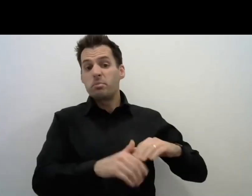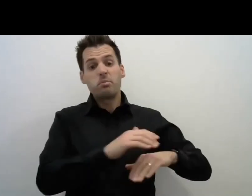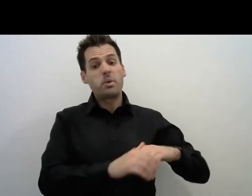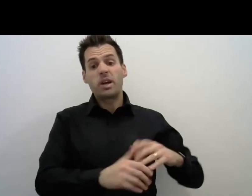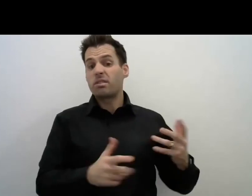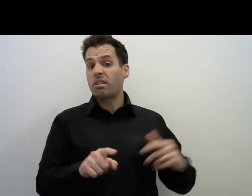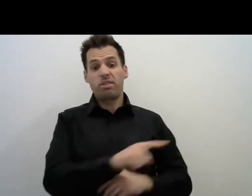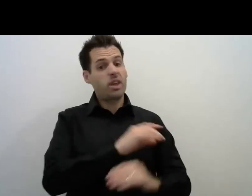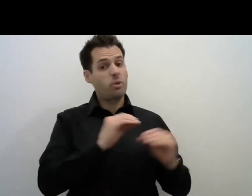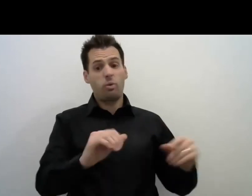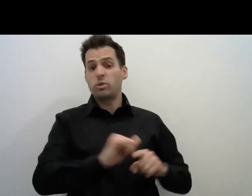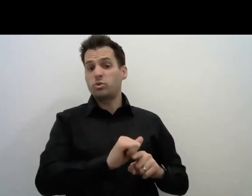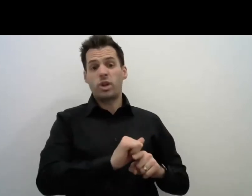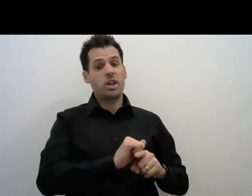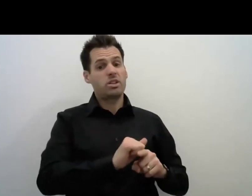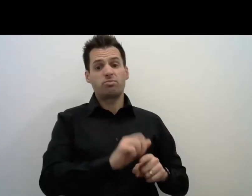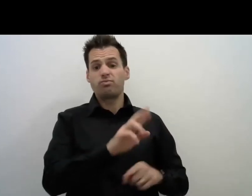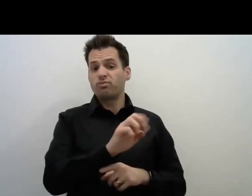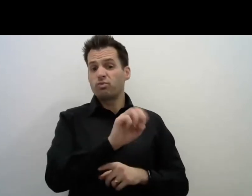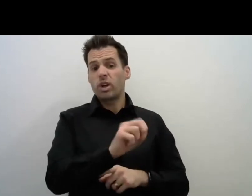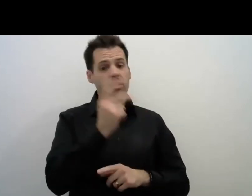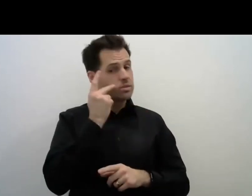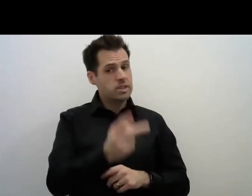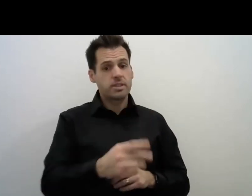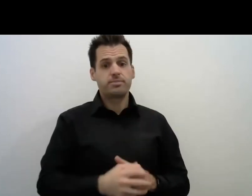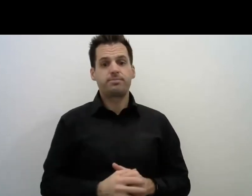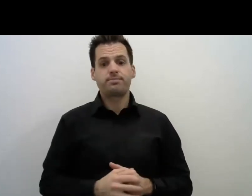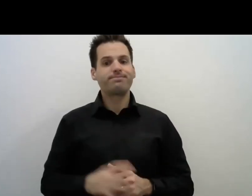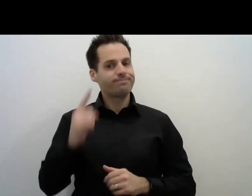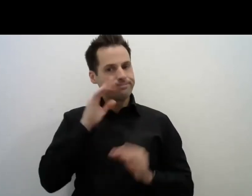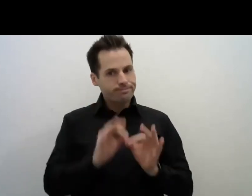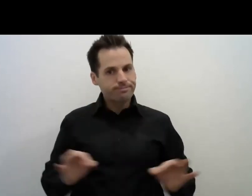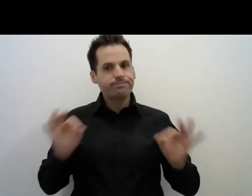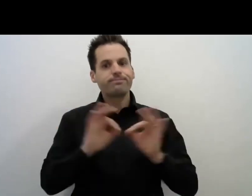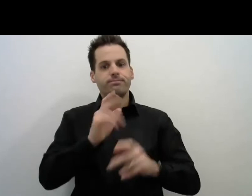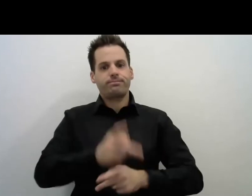the training so you know i and i think we need to be very careful about the identification